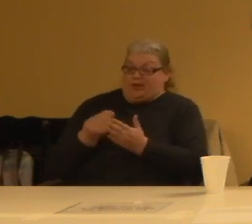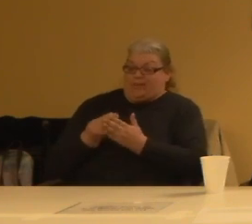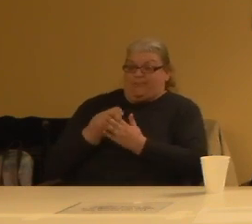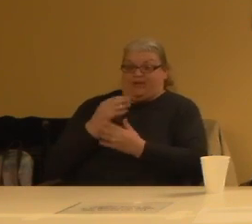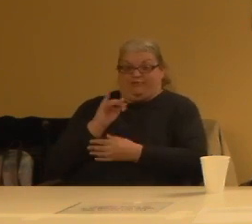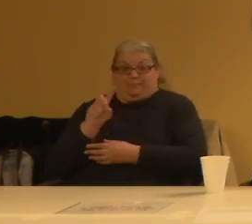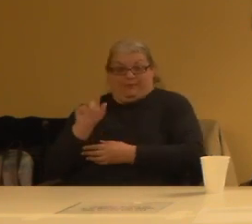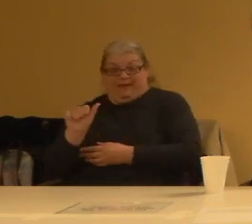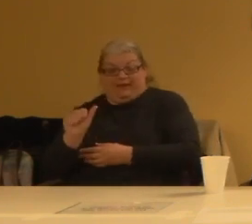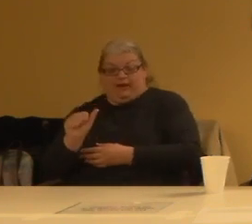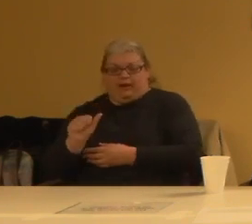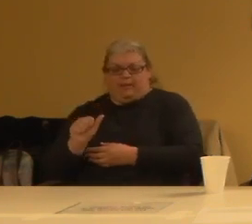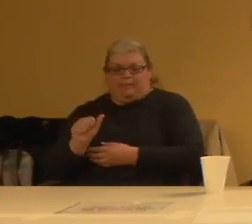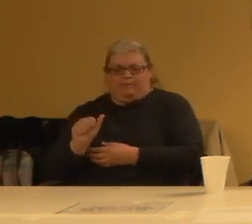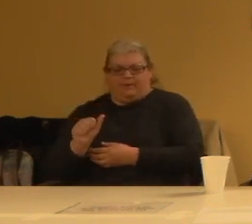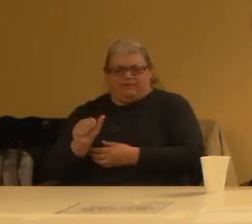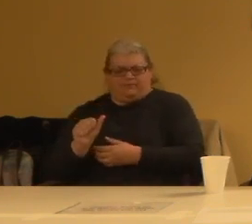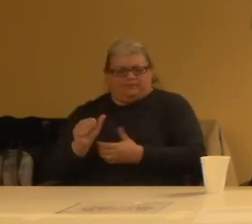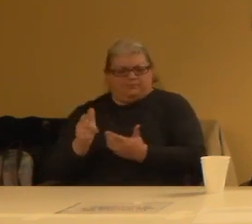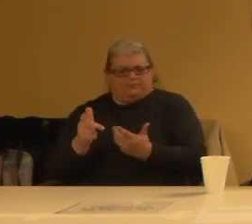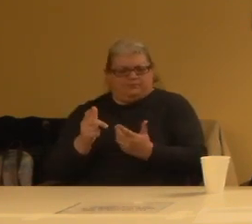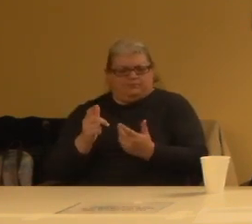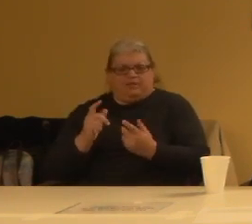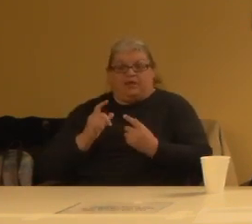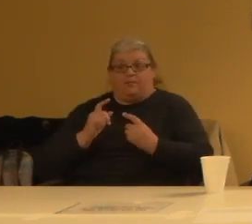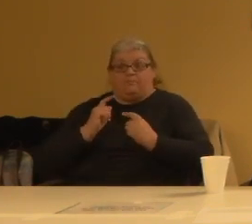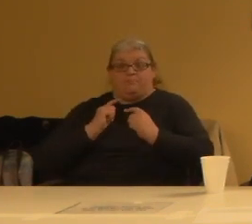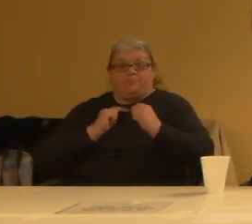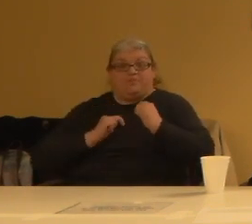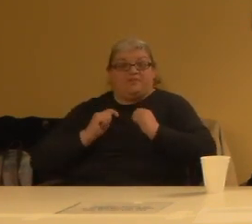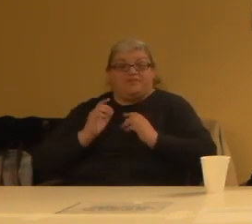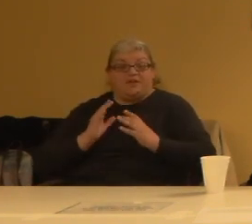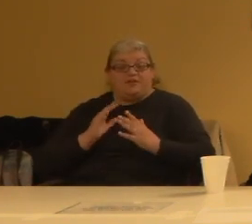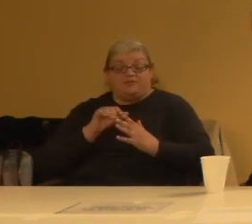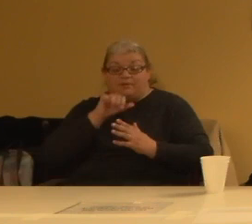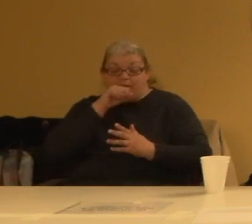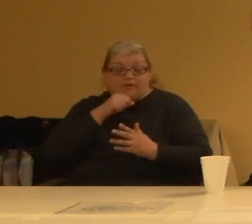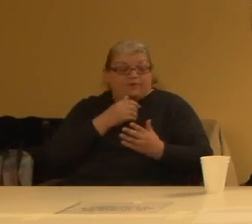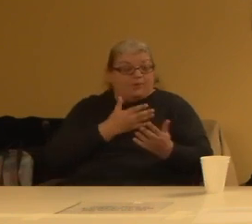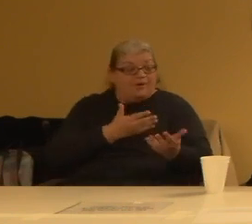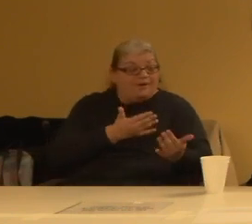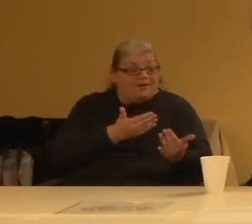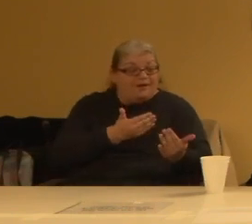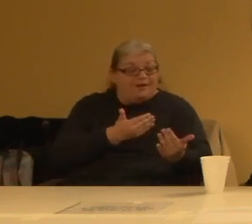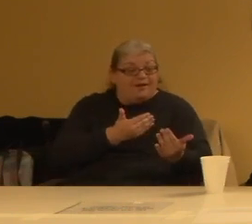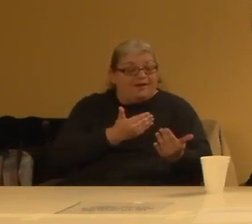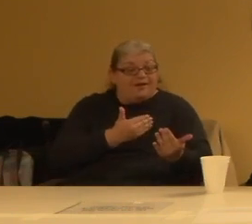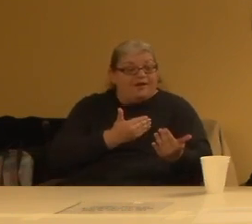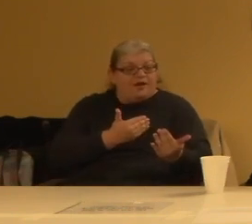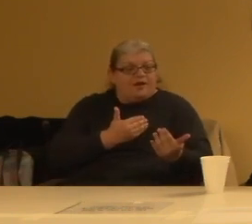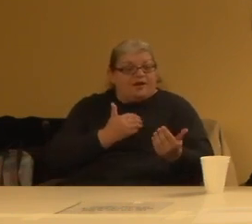by the theaters that love them making, you know, filling up their inboxes with pleas for plays is really